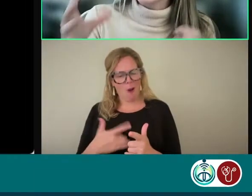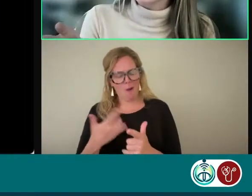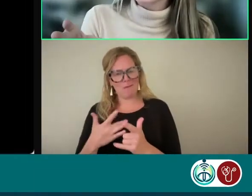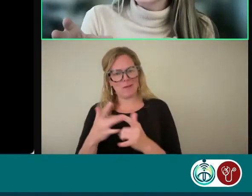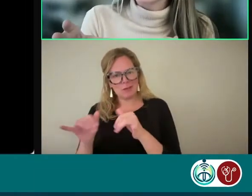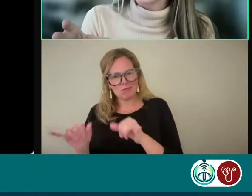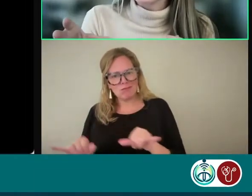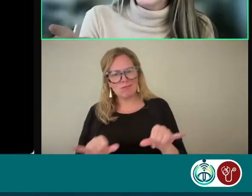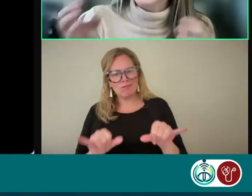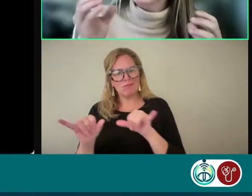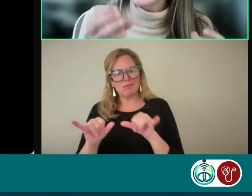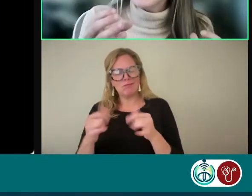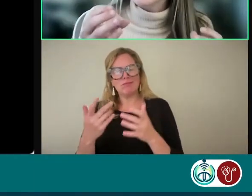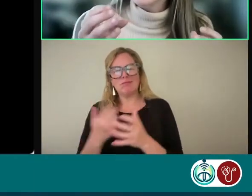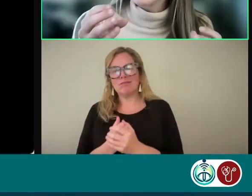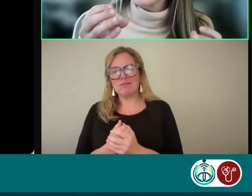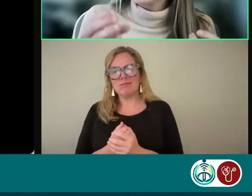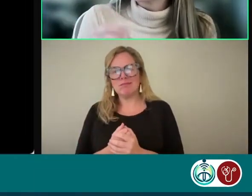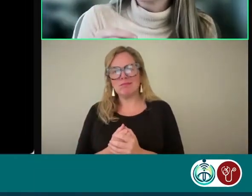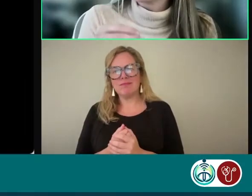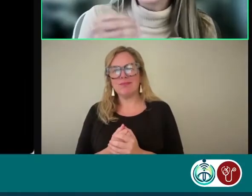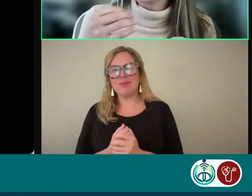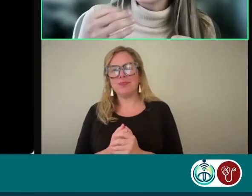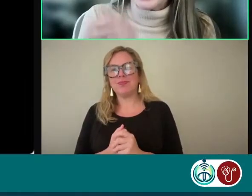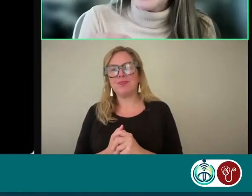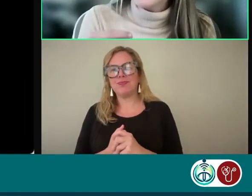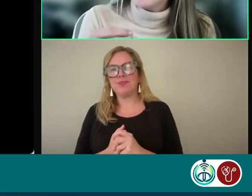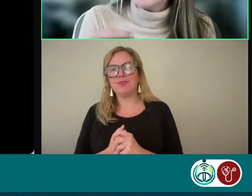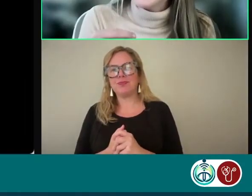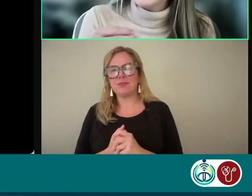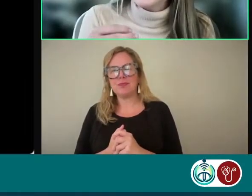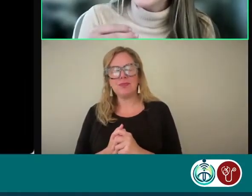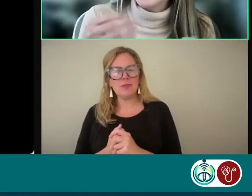looks at difference and gets scared. But you shouldn't have to, because I think that one of